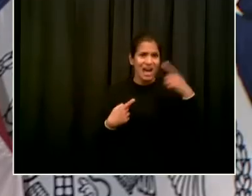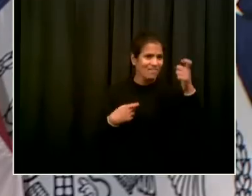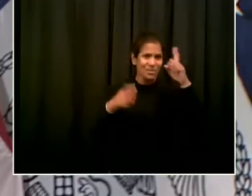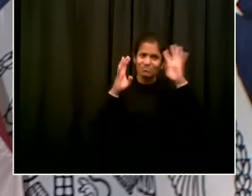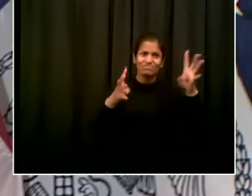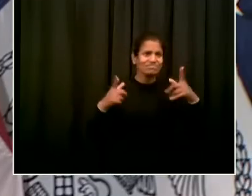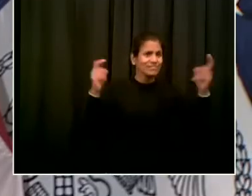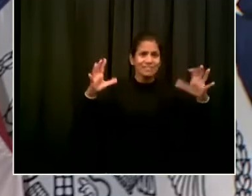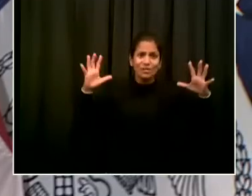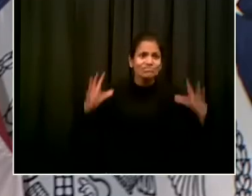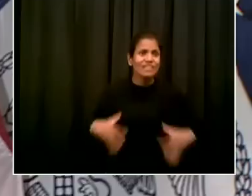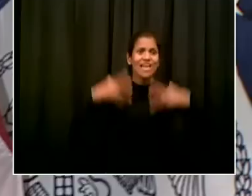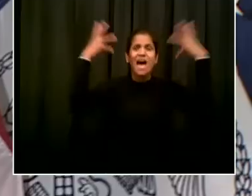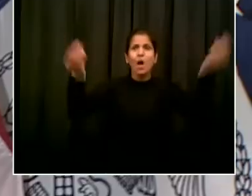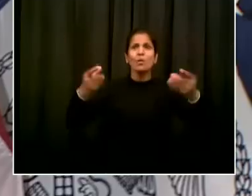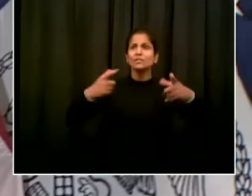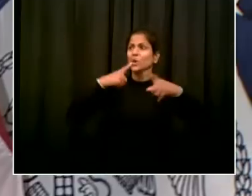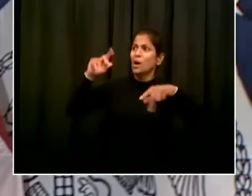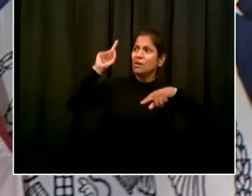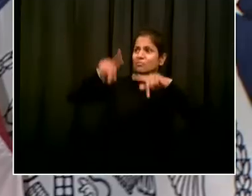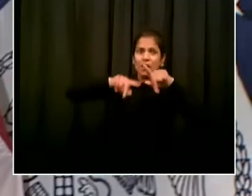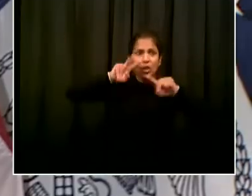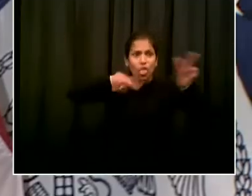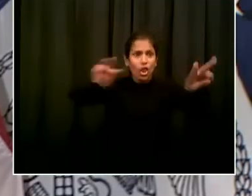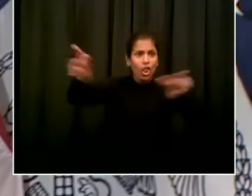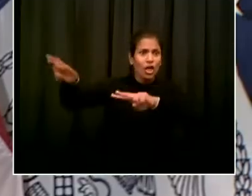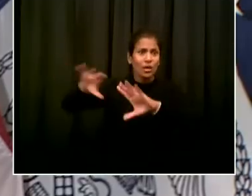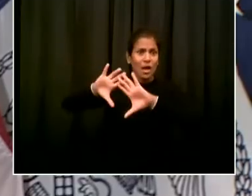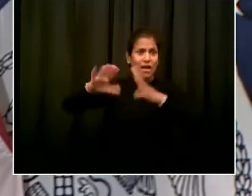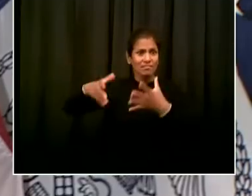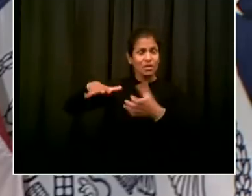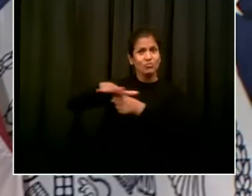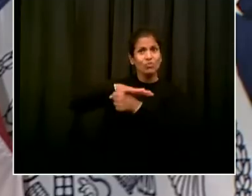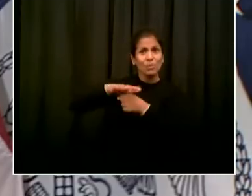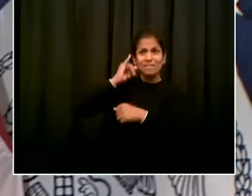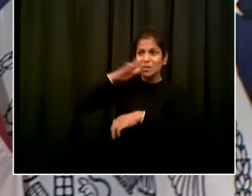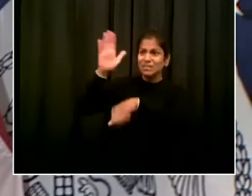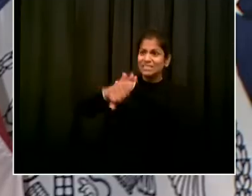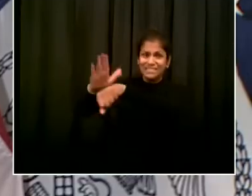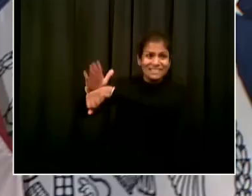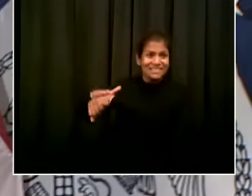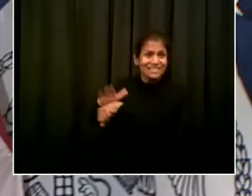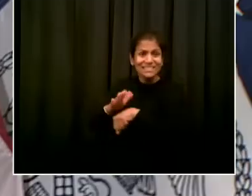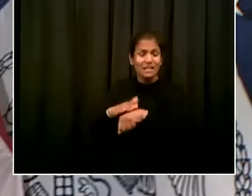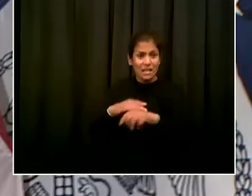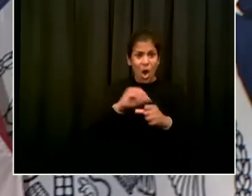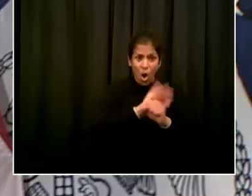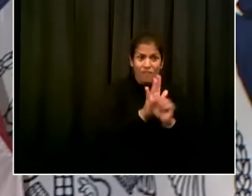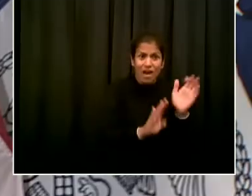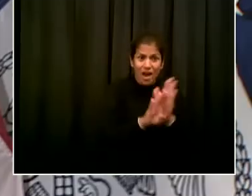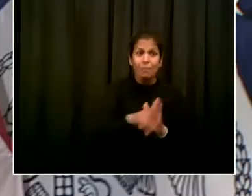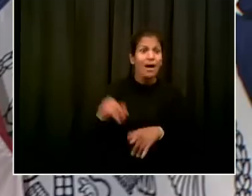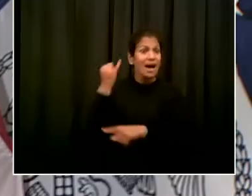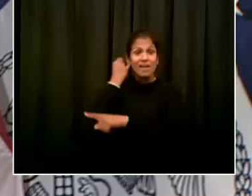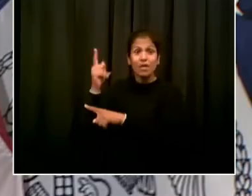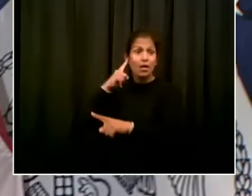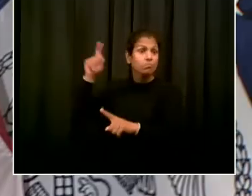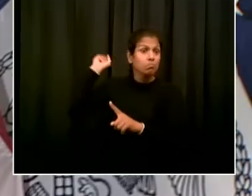CITY AGEECINES OUT. BECACAEUS, , WE DO NEED A LOT OF